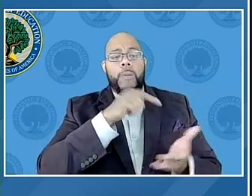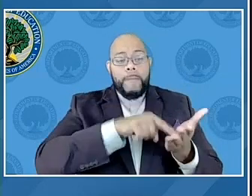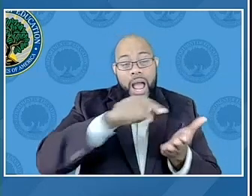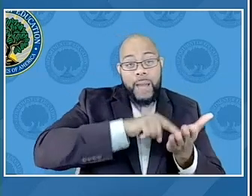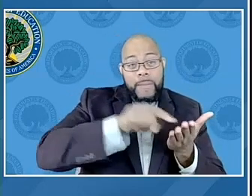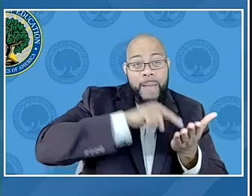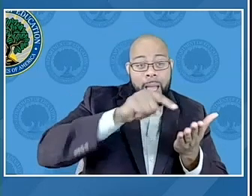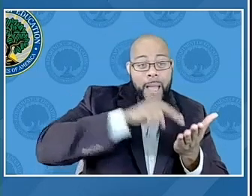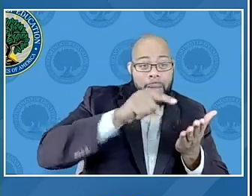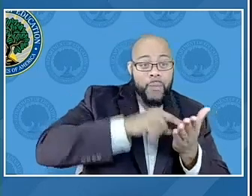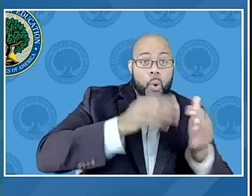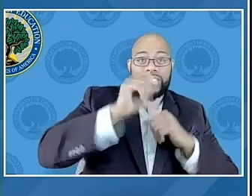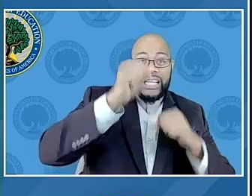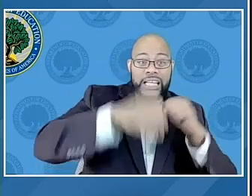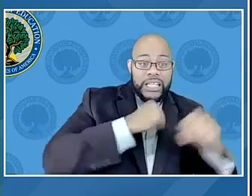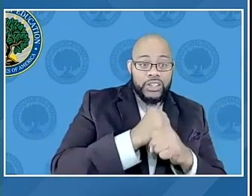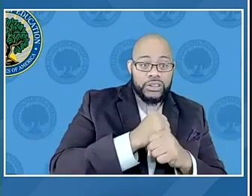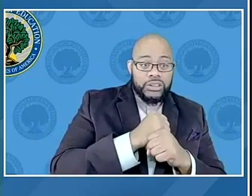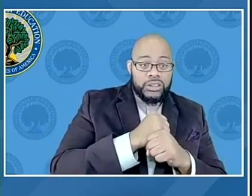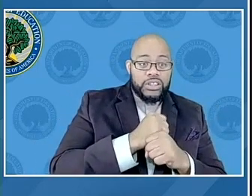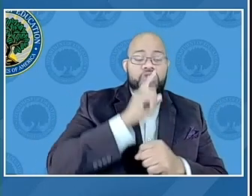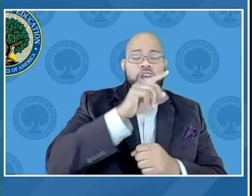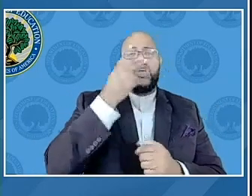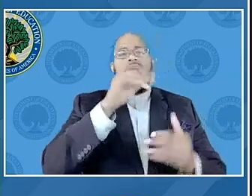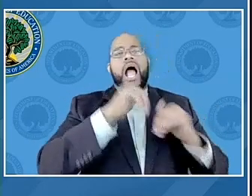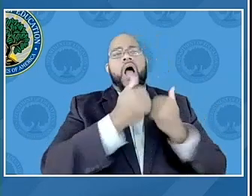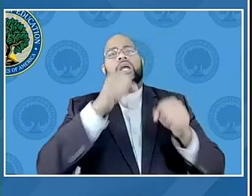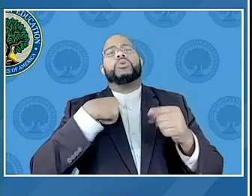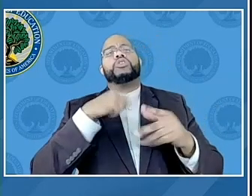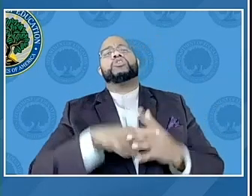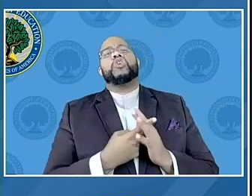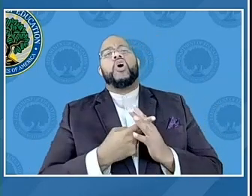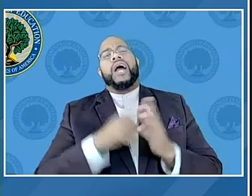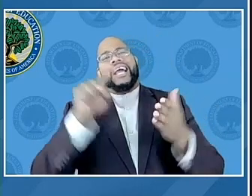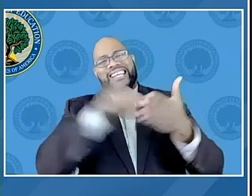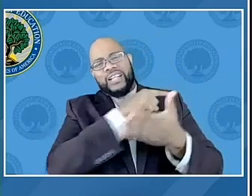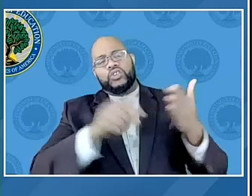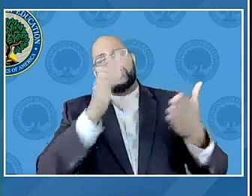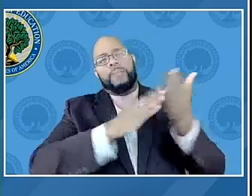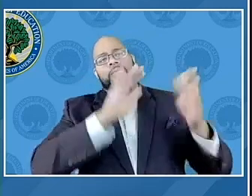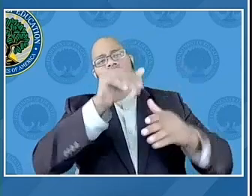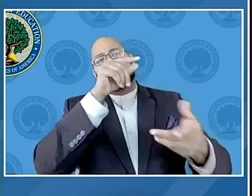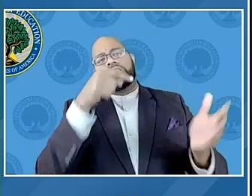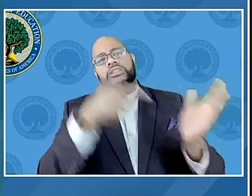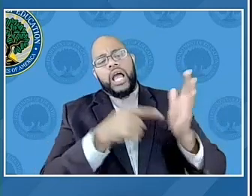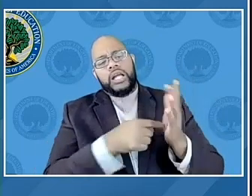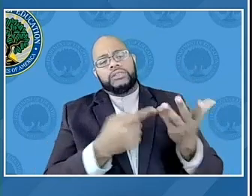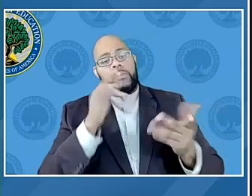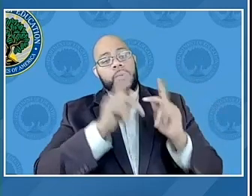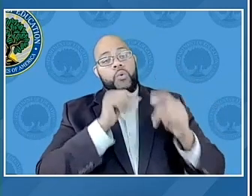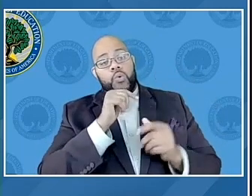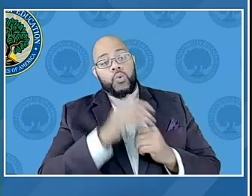for over ten years, we really look at how can we start to cancel some of that debt? For those who have student loan balances